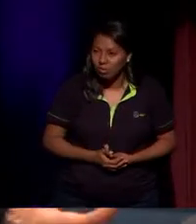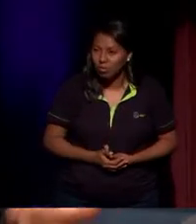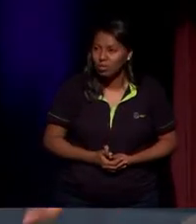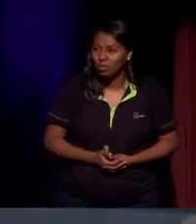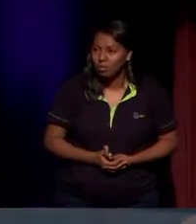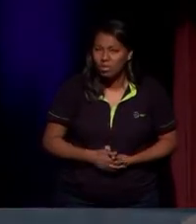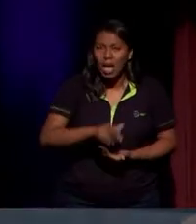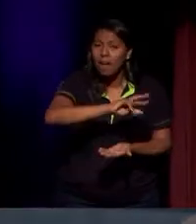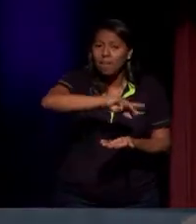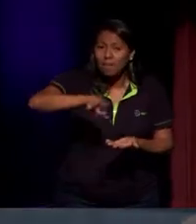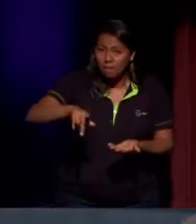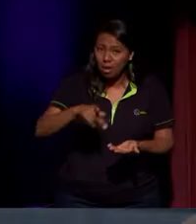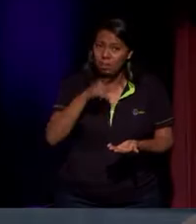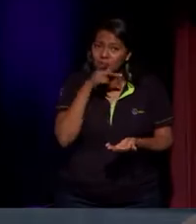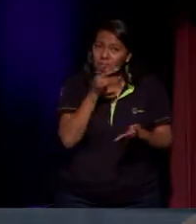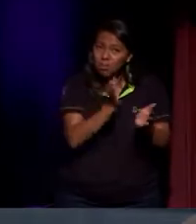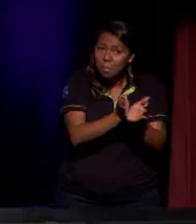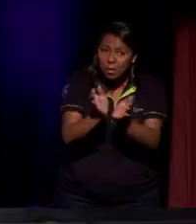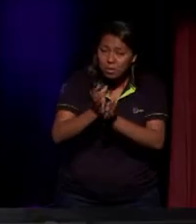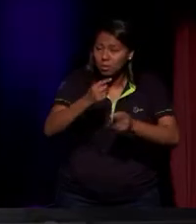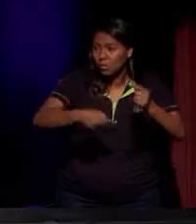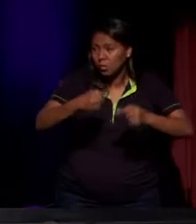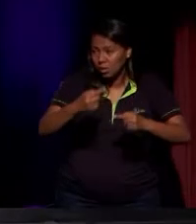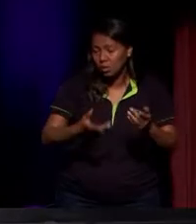but like many others multiparty systems,